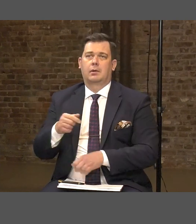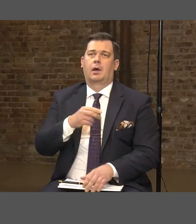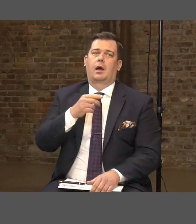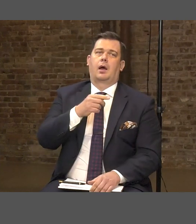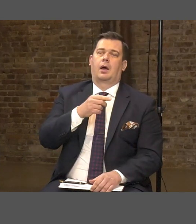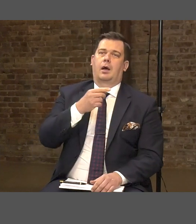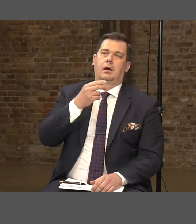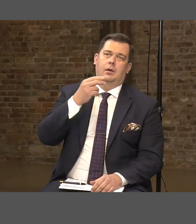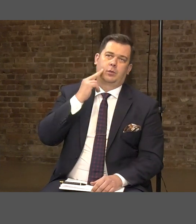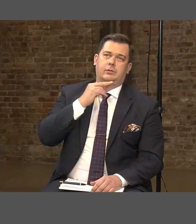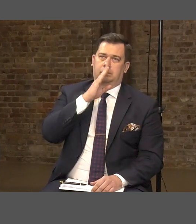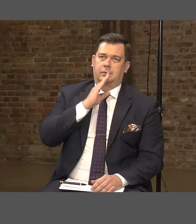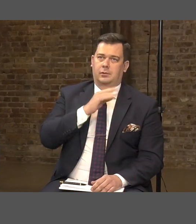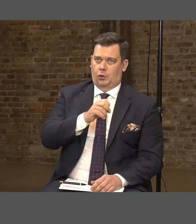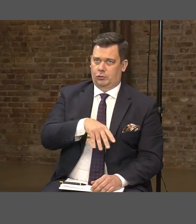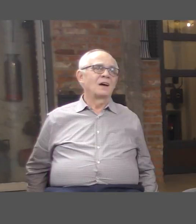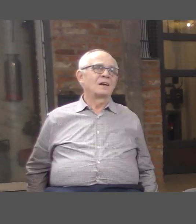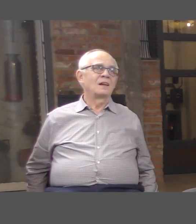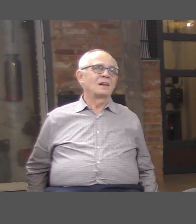and deaf or hard of hearing are worse?